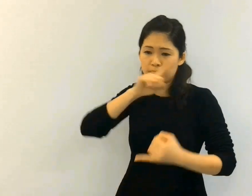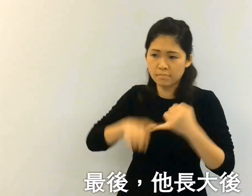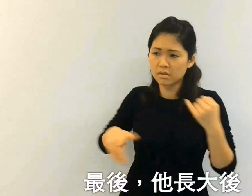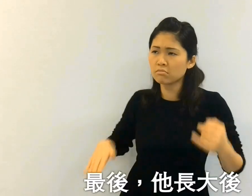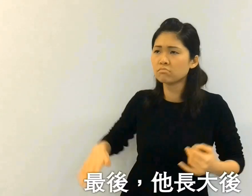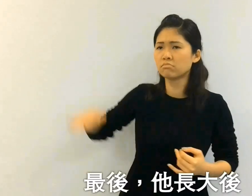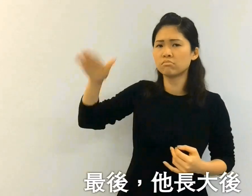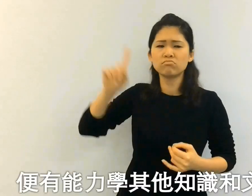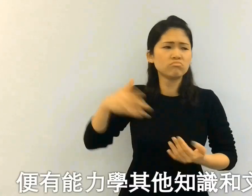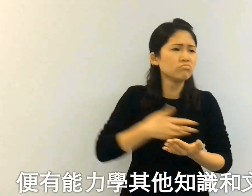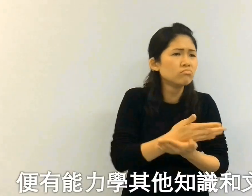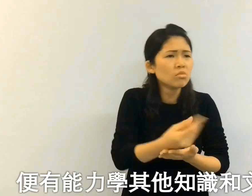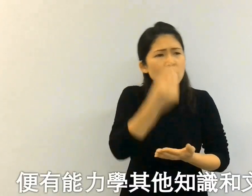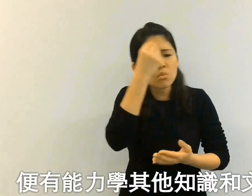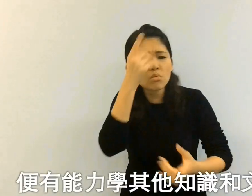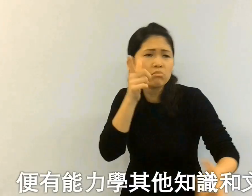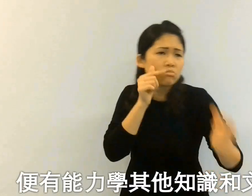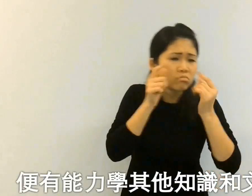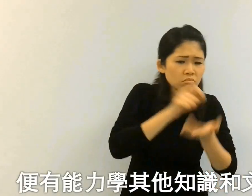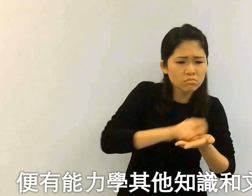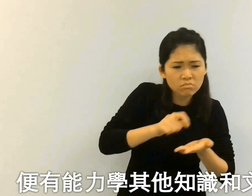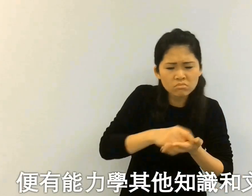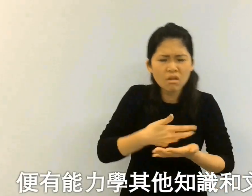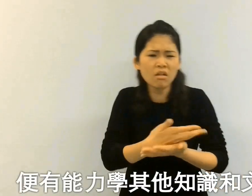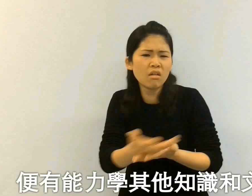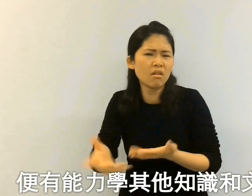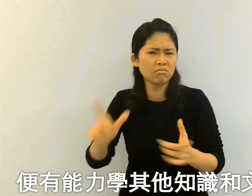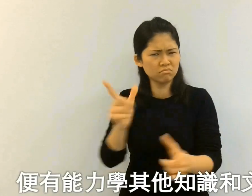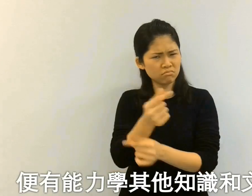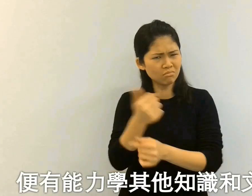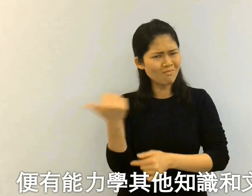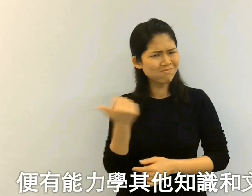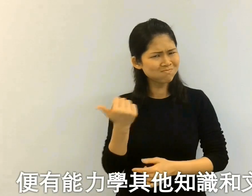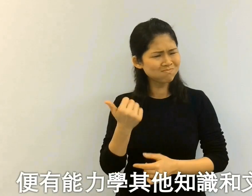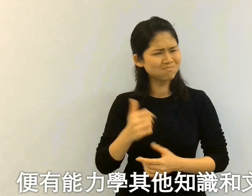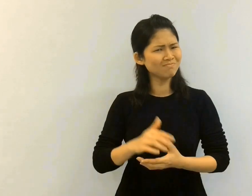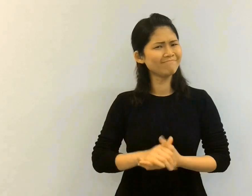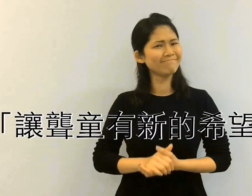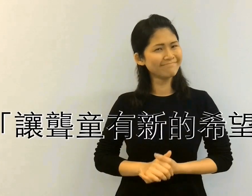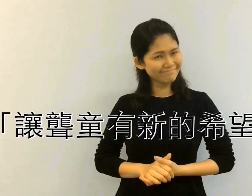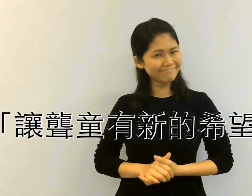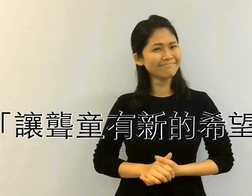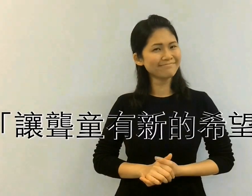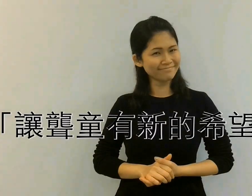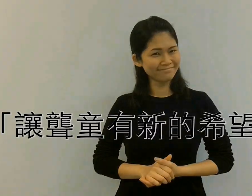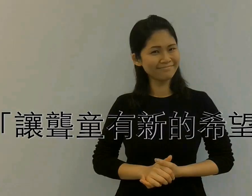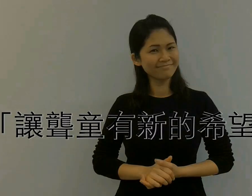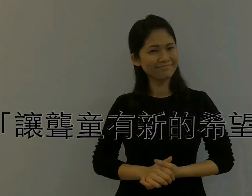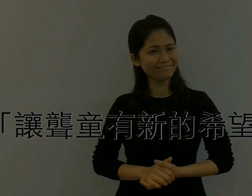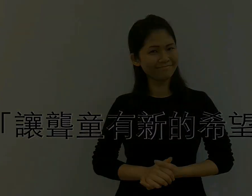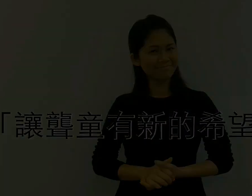As he grows up, he will then have the ability to learn other knowledge and language. Provide deaf children with a new prospective!